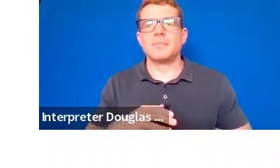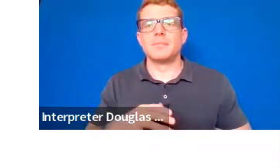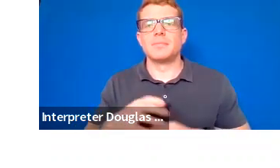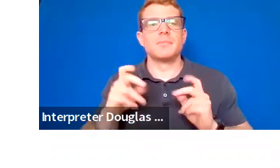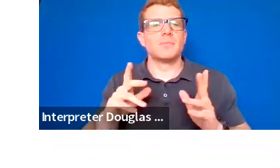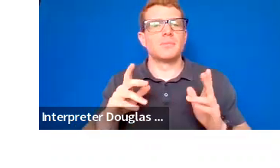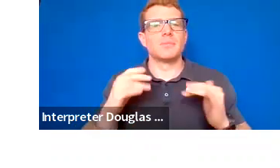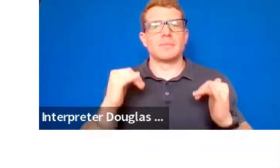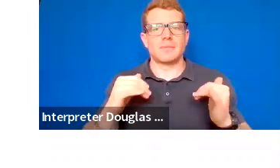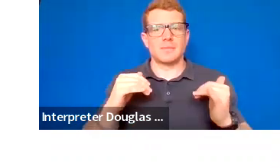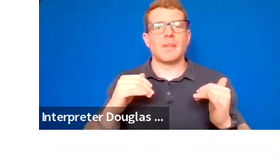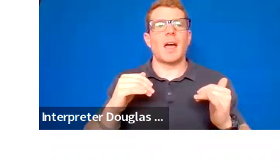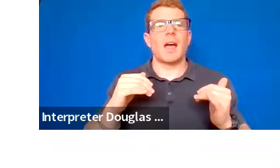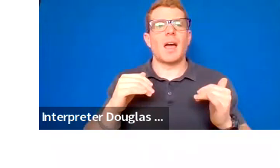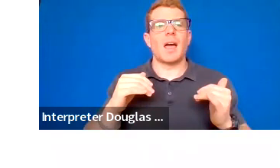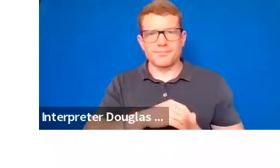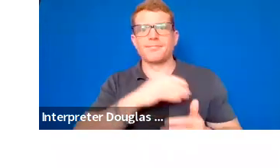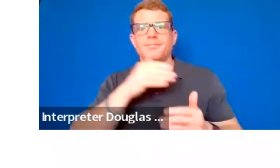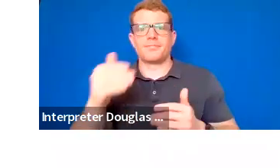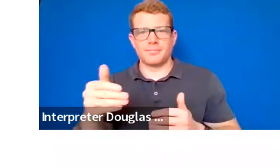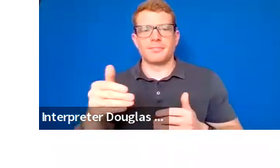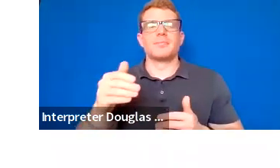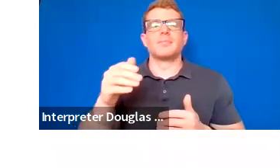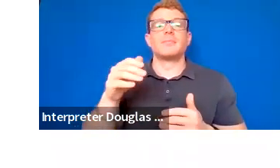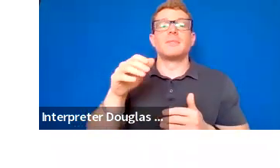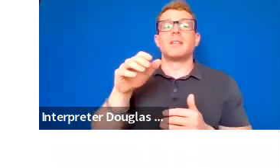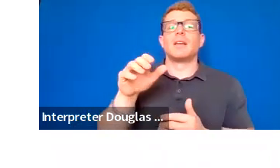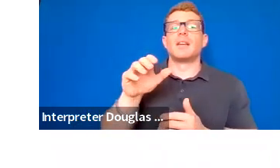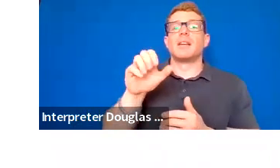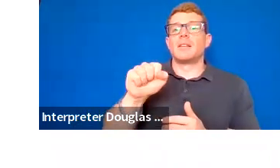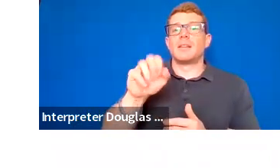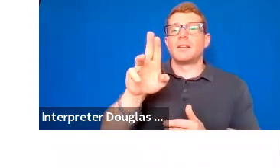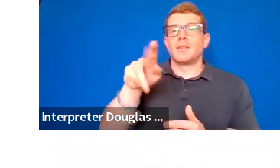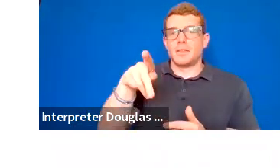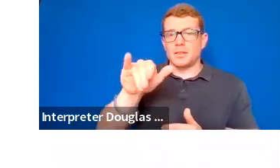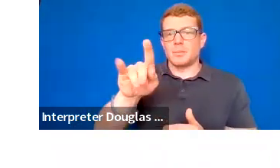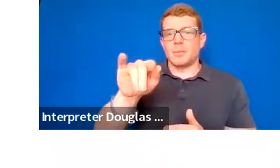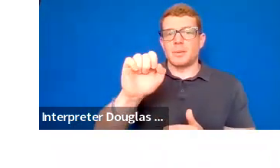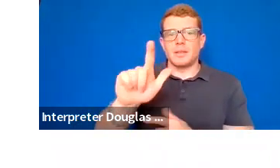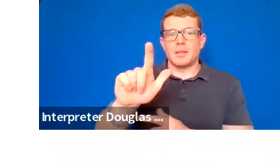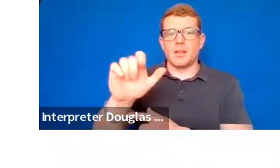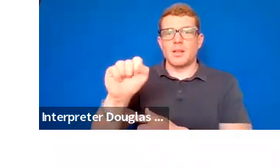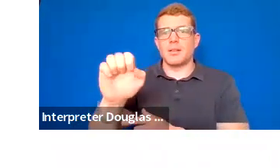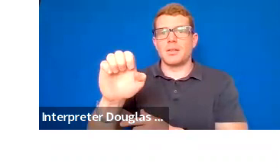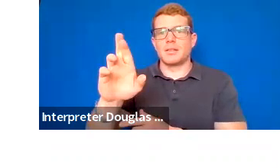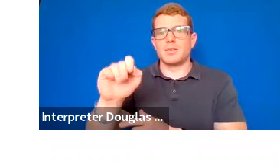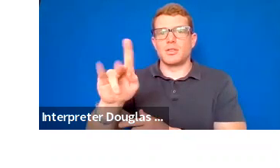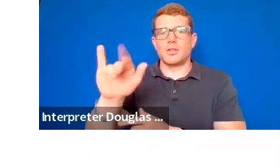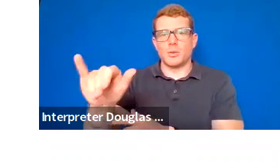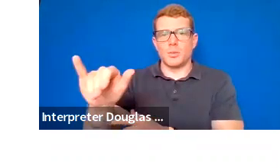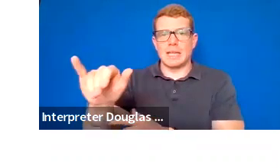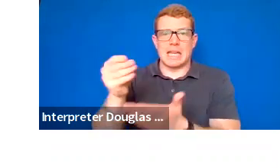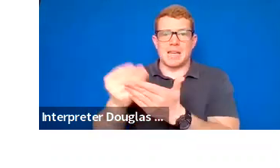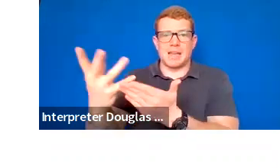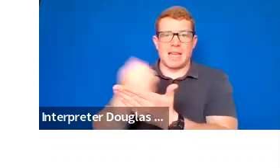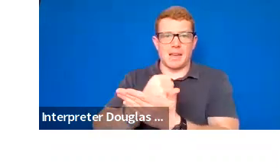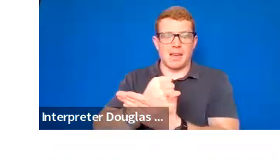Alright, let's turn to supplemental security income or Ssi is that other type of benefit people might be receiving.